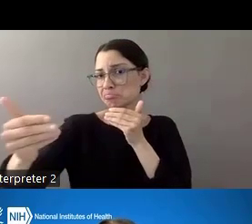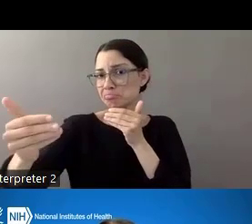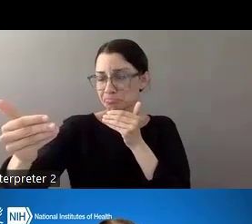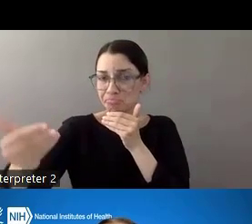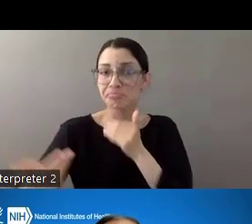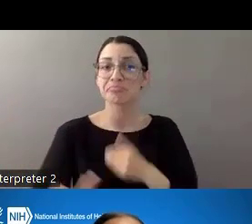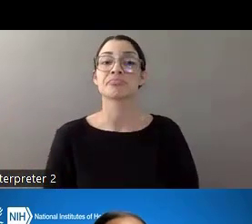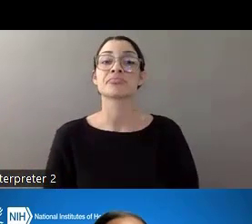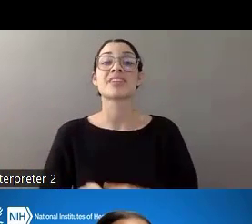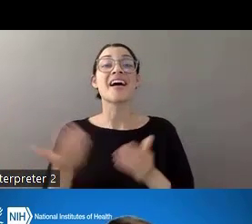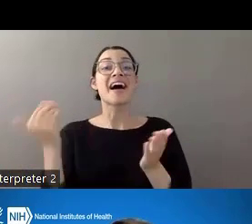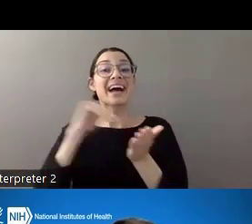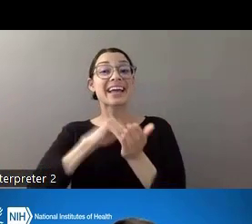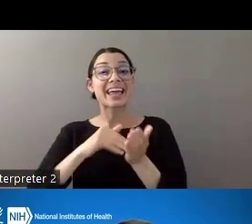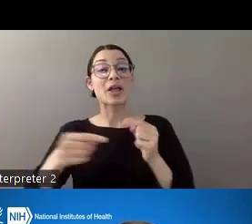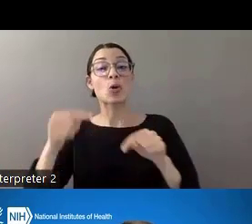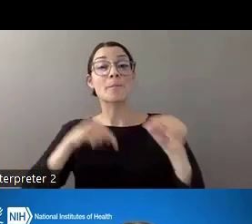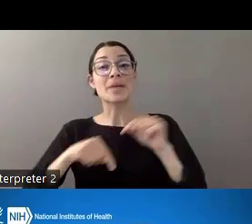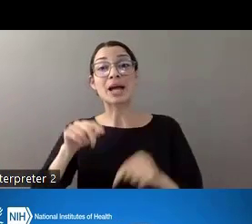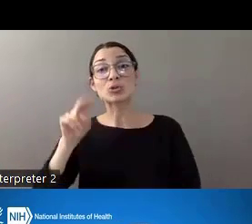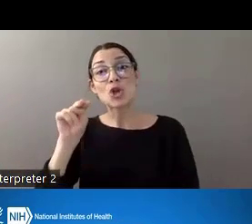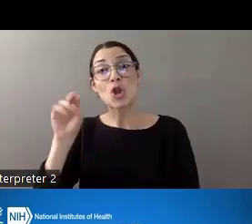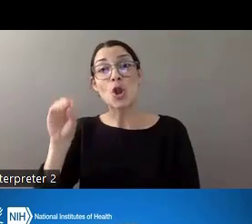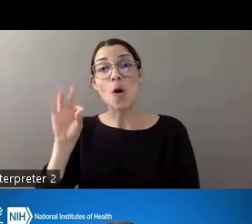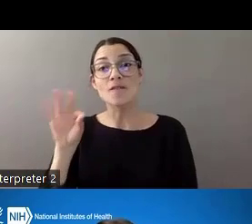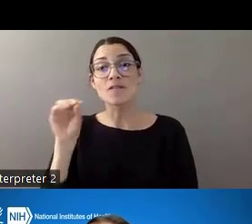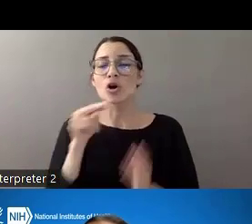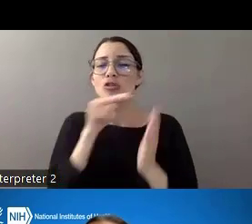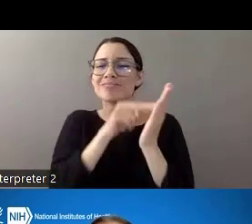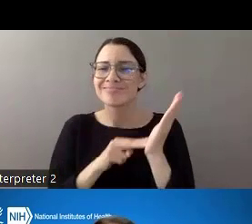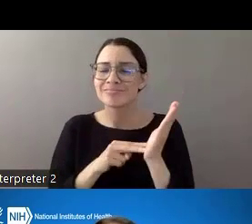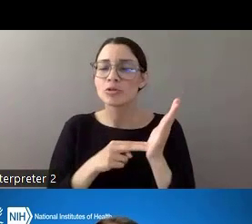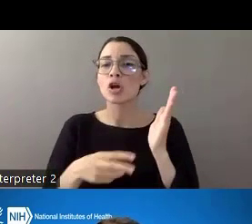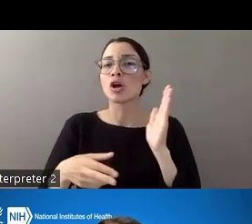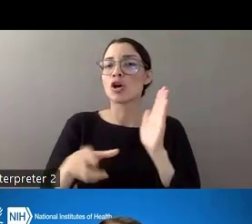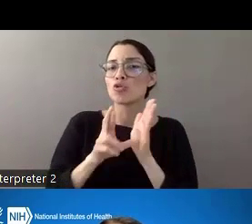Again, go back to the NOFO. Read the review criteria and the goals of the program.